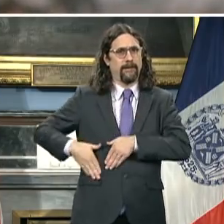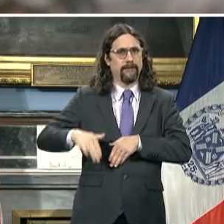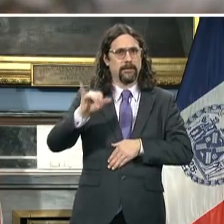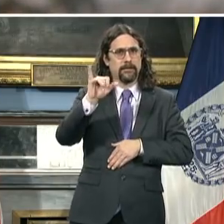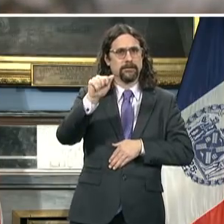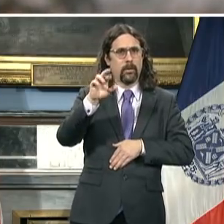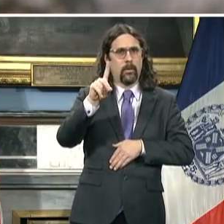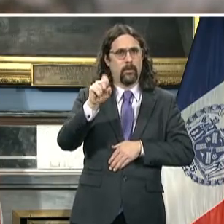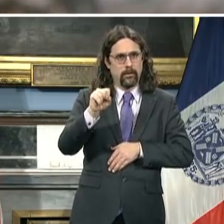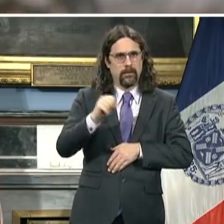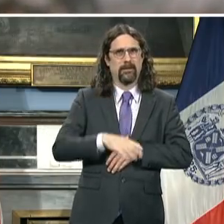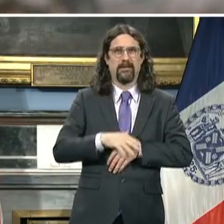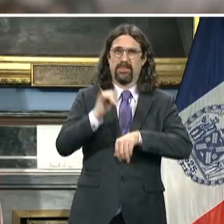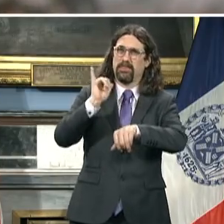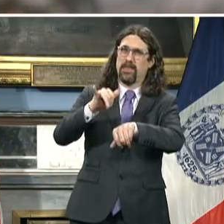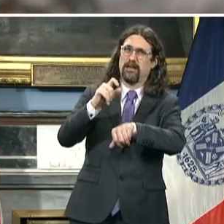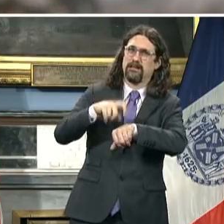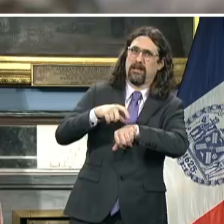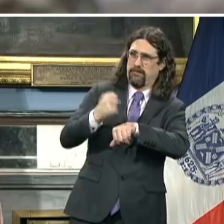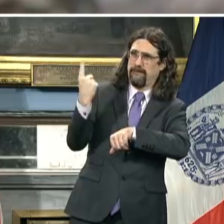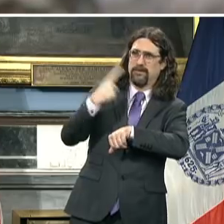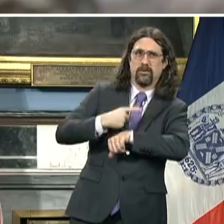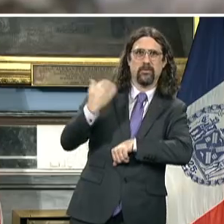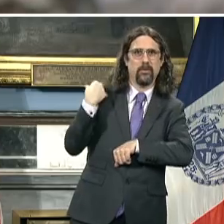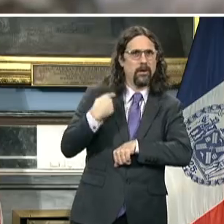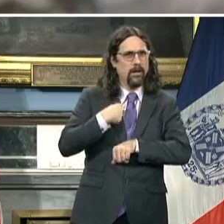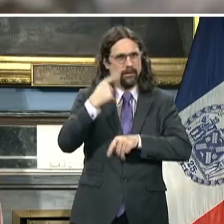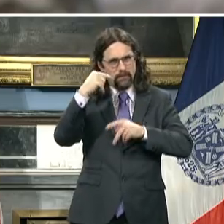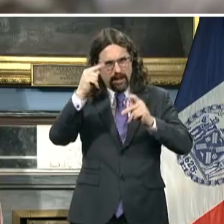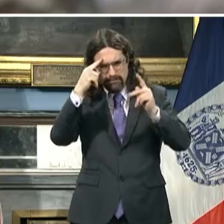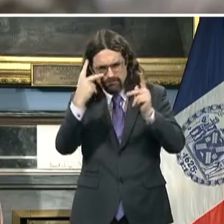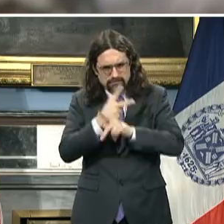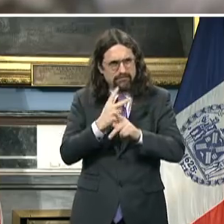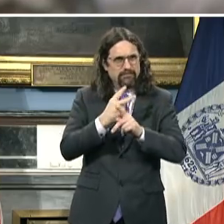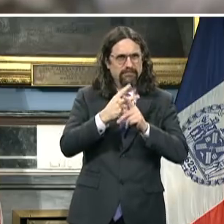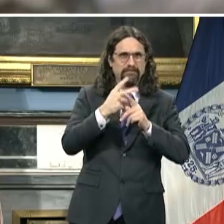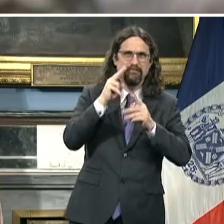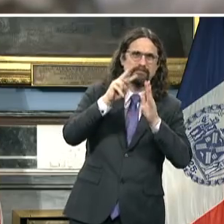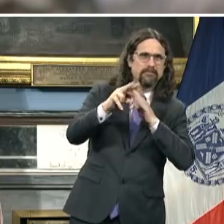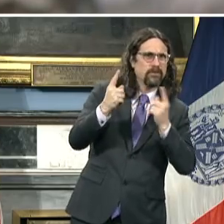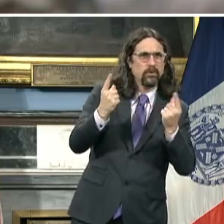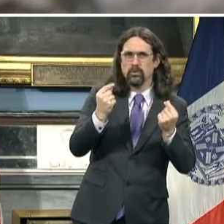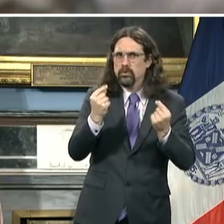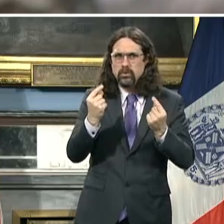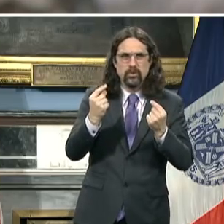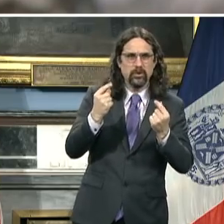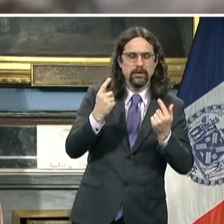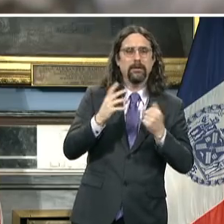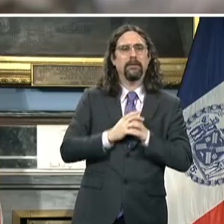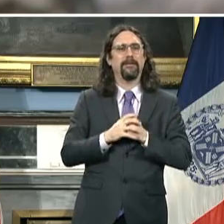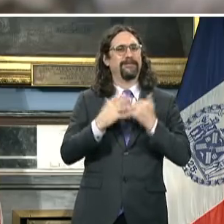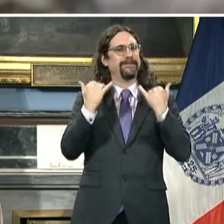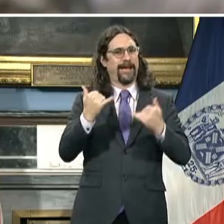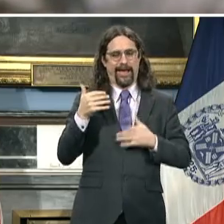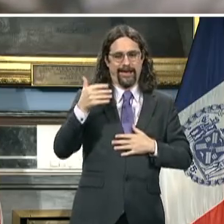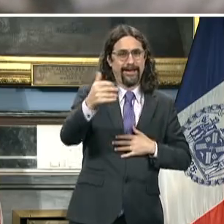WERE HERE LOOKING FOR SOLUTIONS IN THE MIDST OF THIS EVER-CHANGING, R-EVEGOWRI NG CRISIS, BUT WE'RE